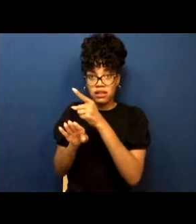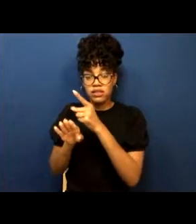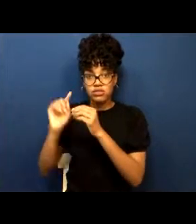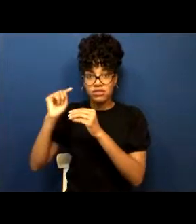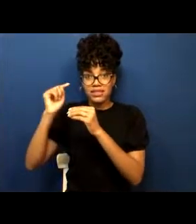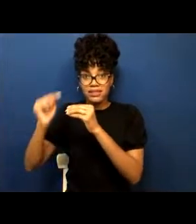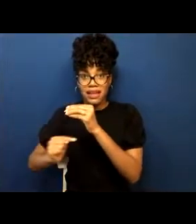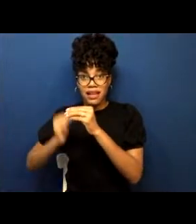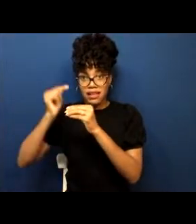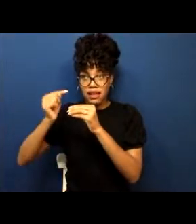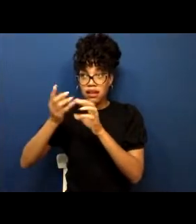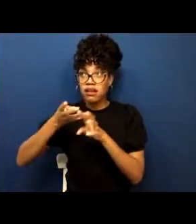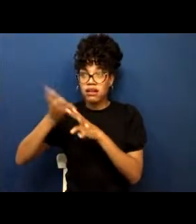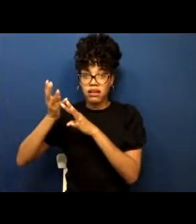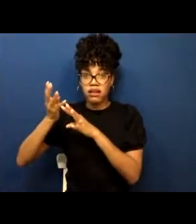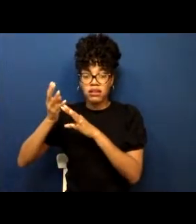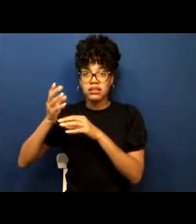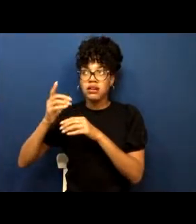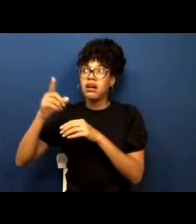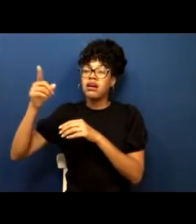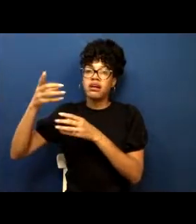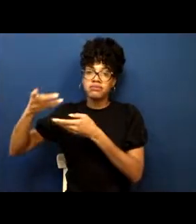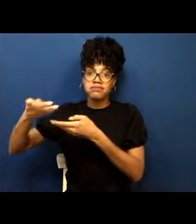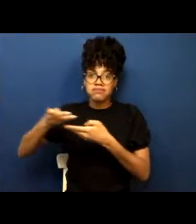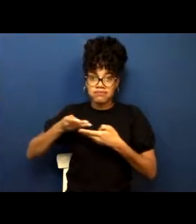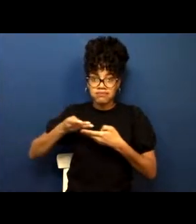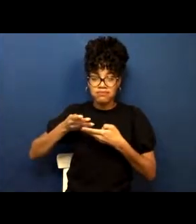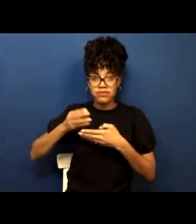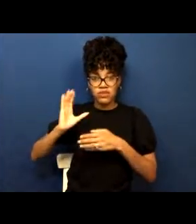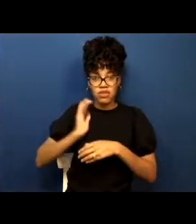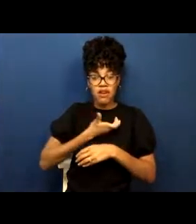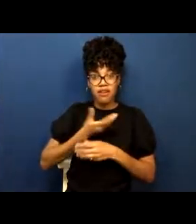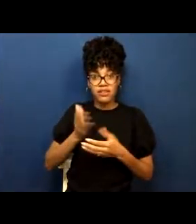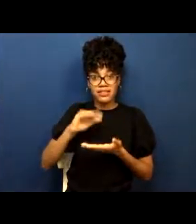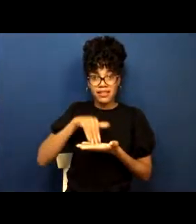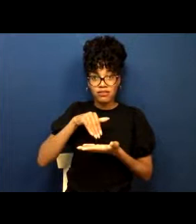to our computers and Voila, we have data of where the bird is.